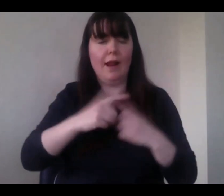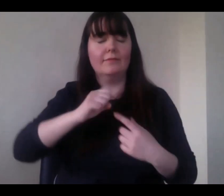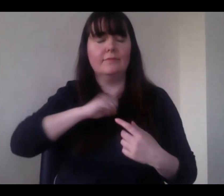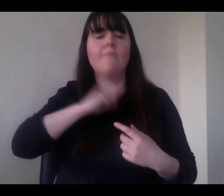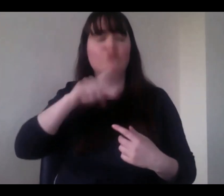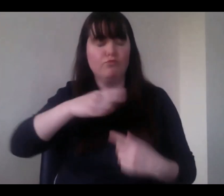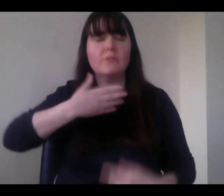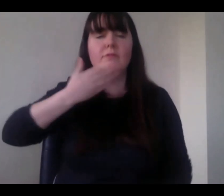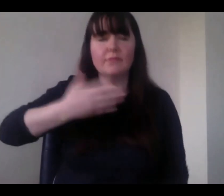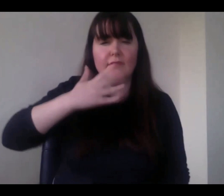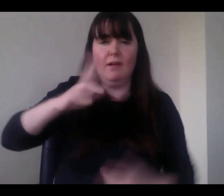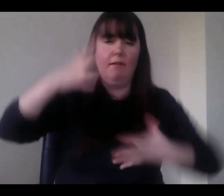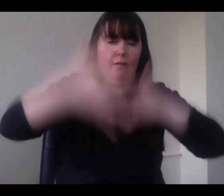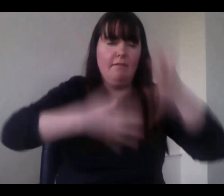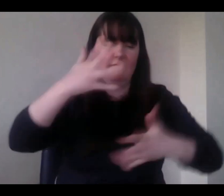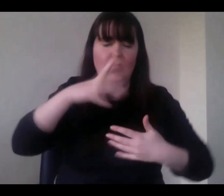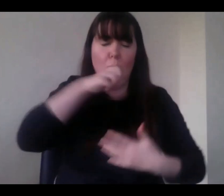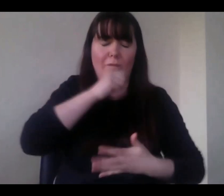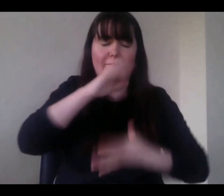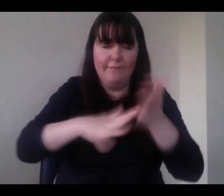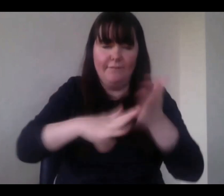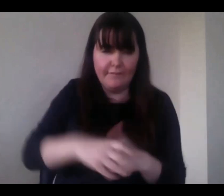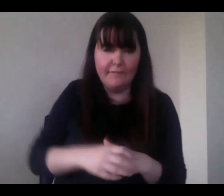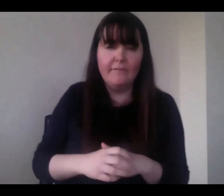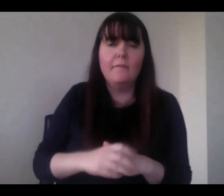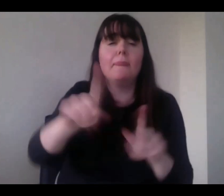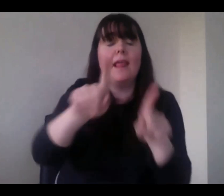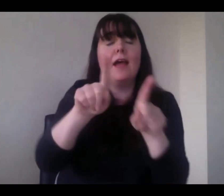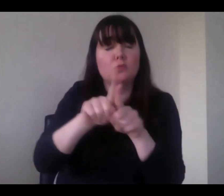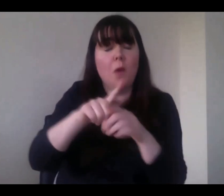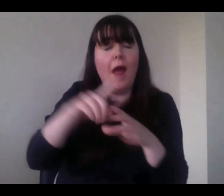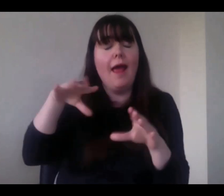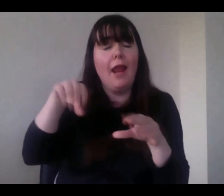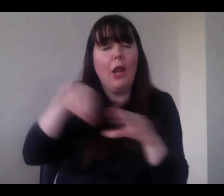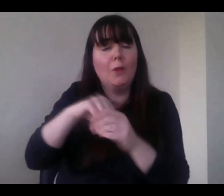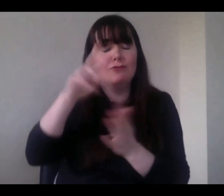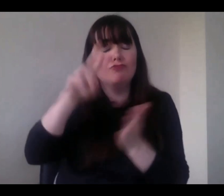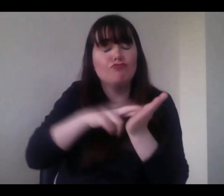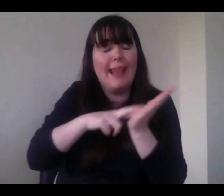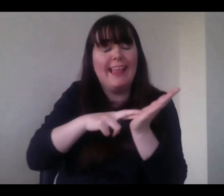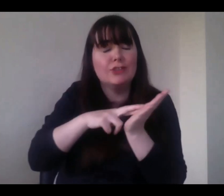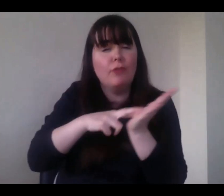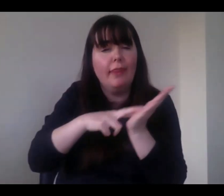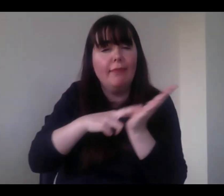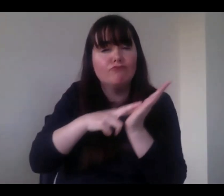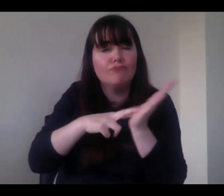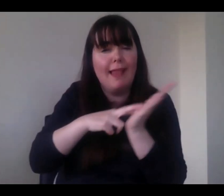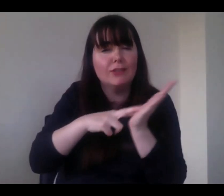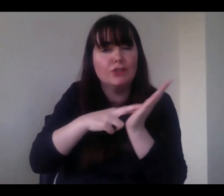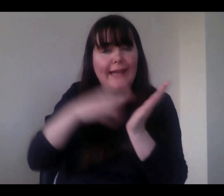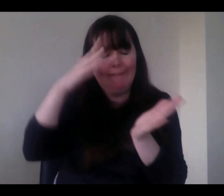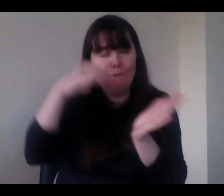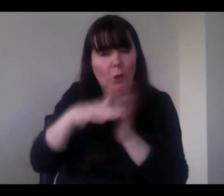out your chin, try and articulate with your voice.